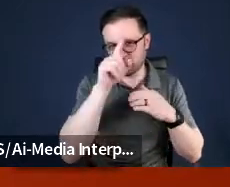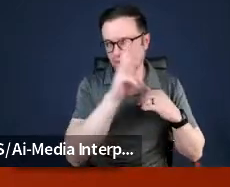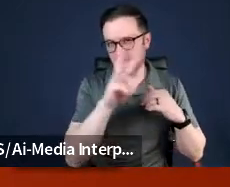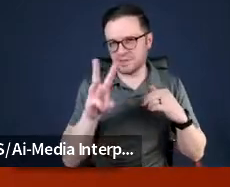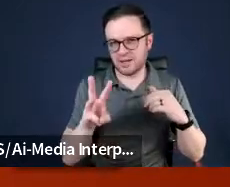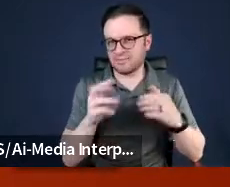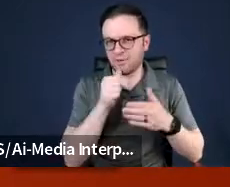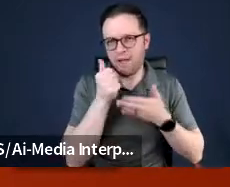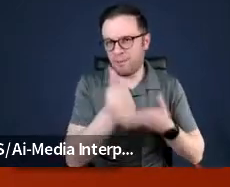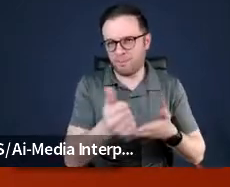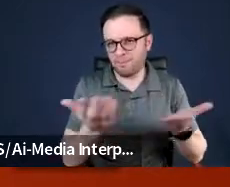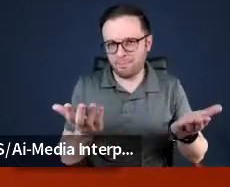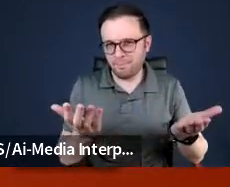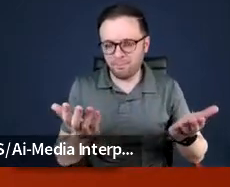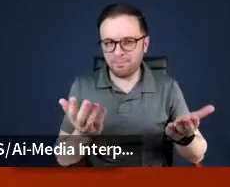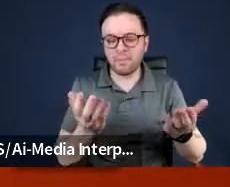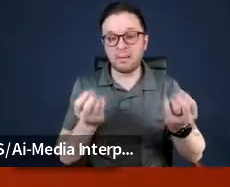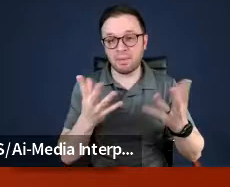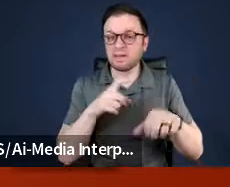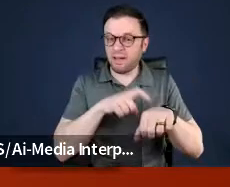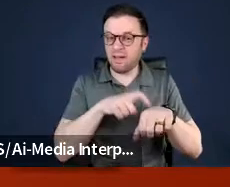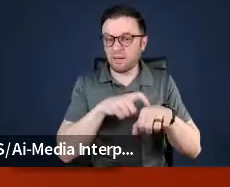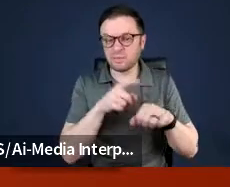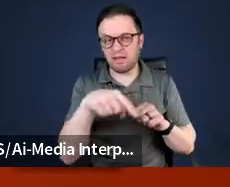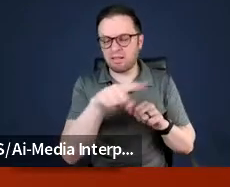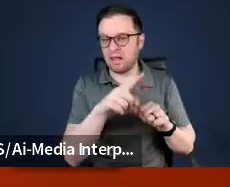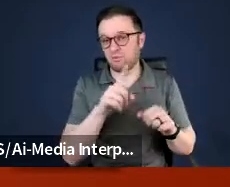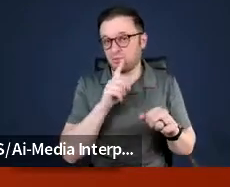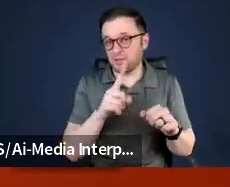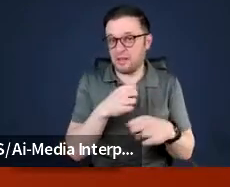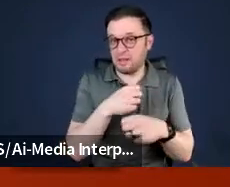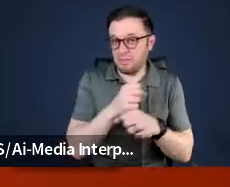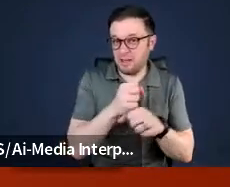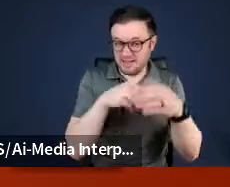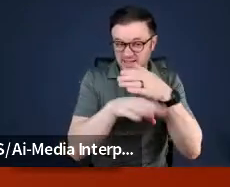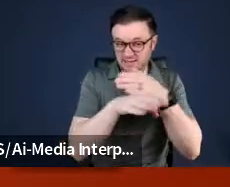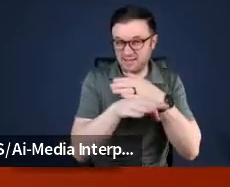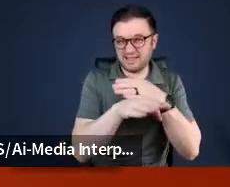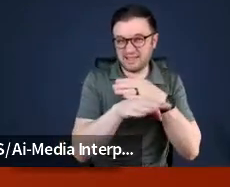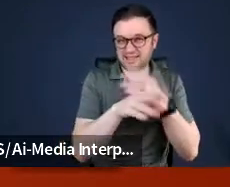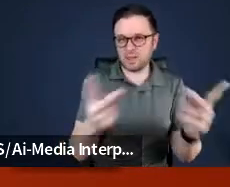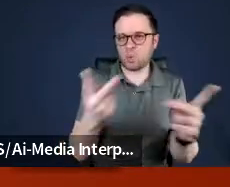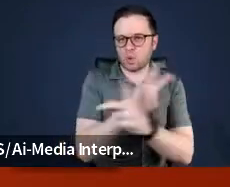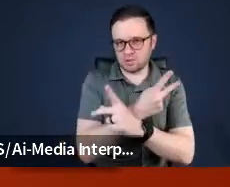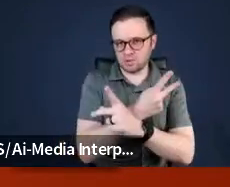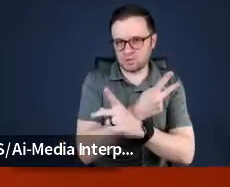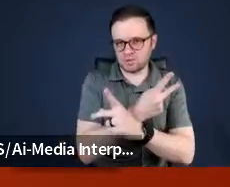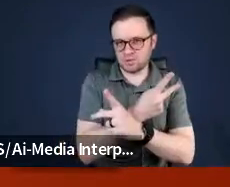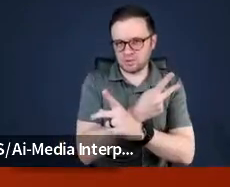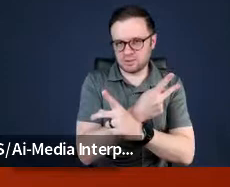have improved the accessibility of the website